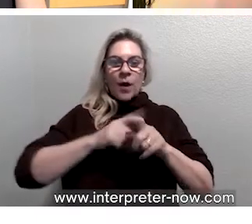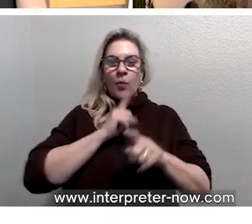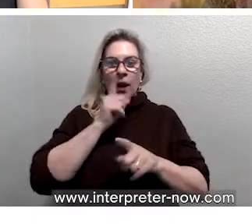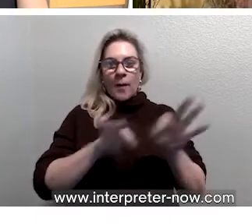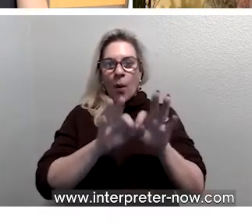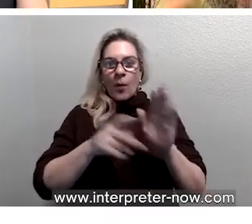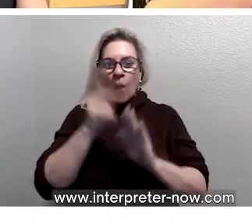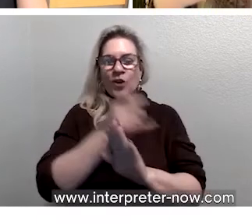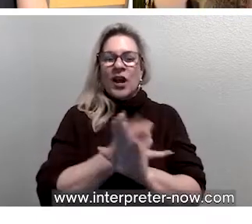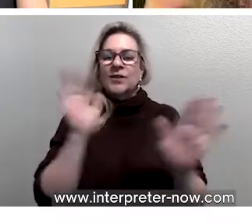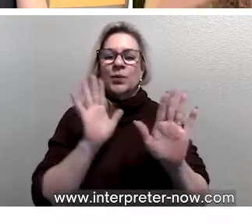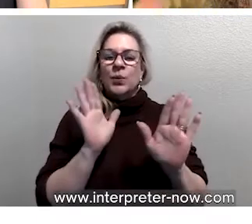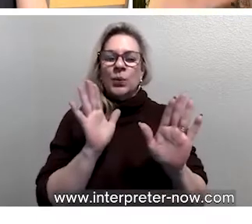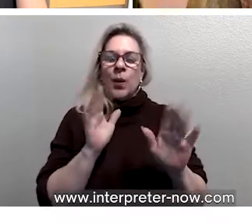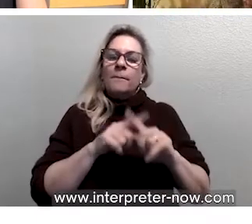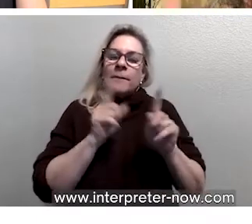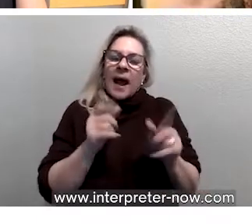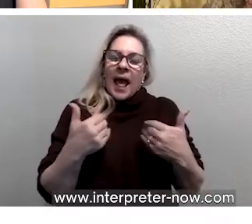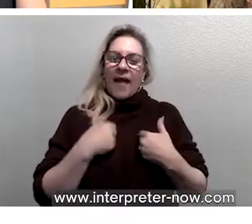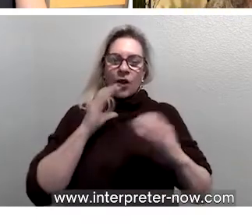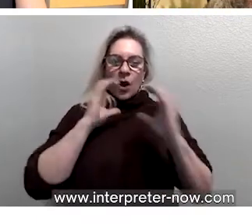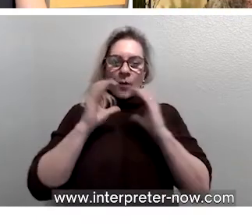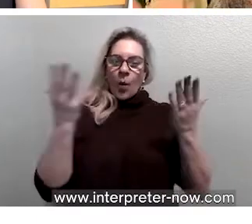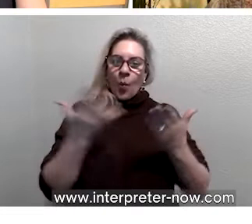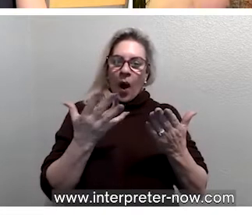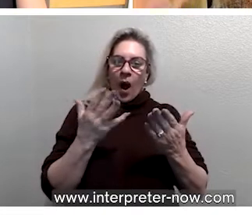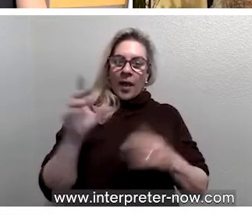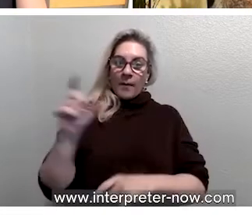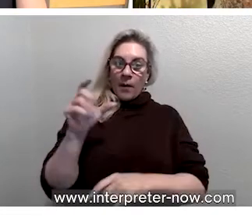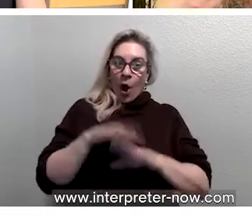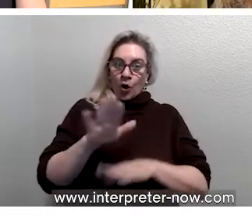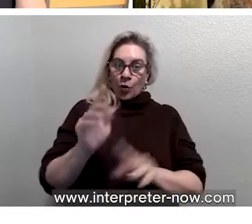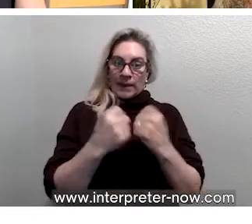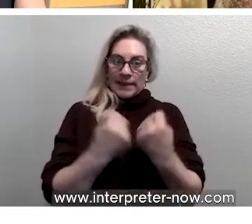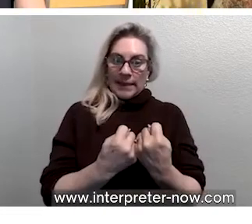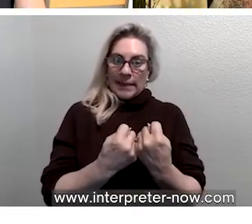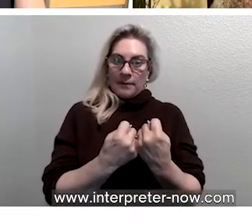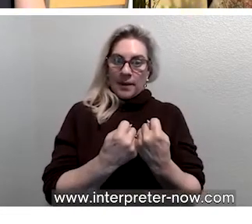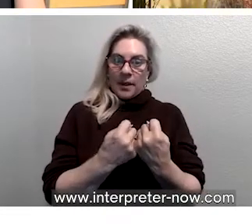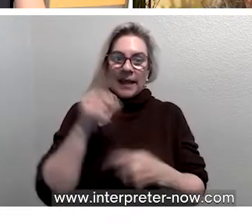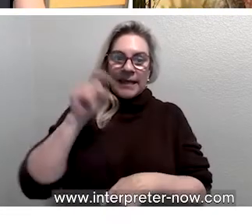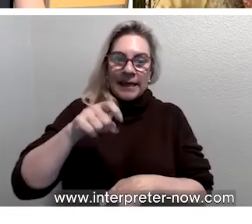having that conversation of what is it that the Muslims on your team actually want and will find meaningful.